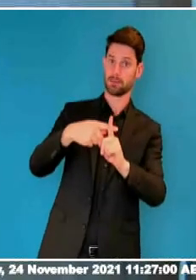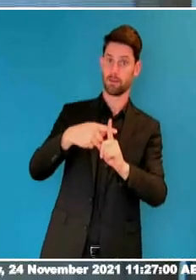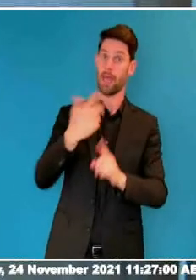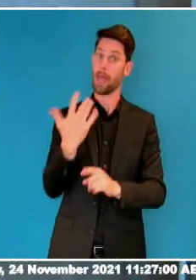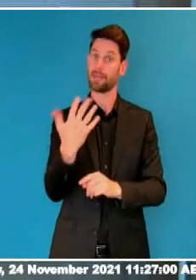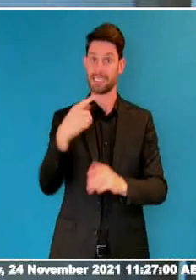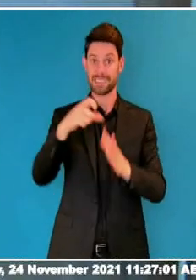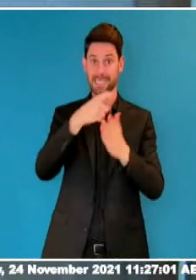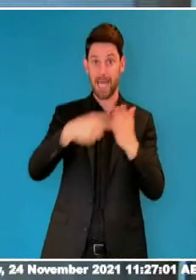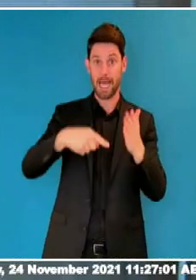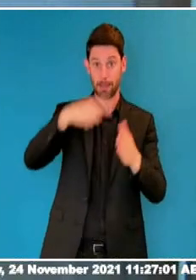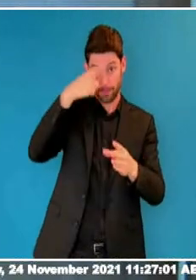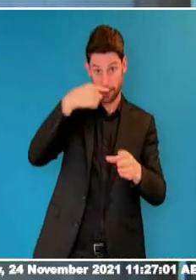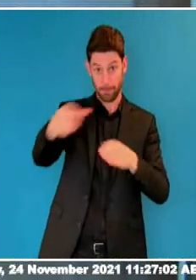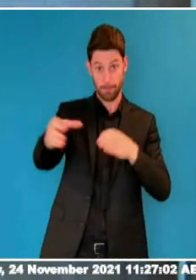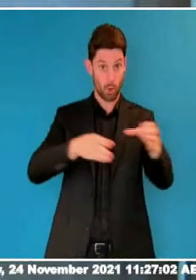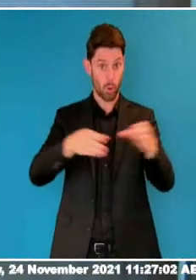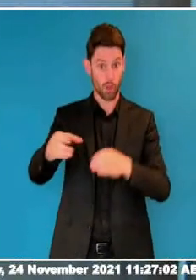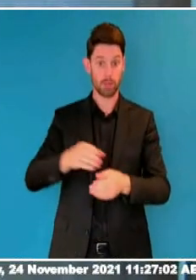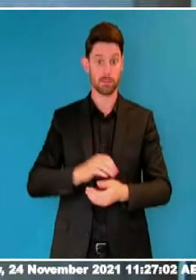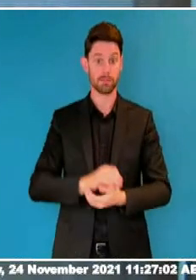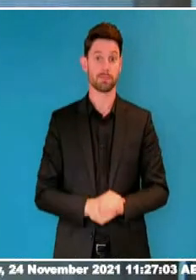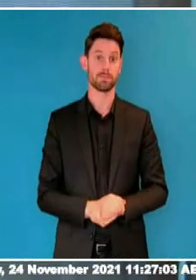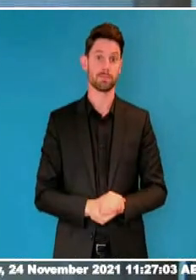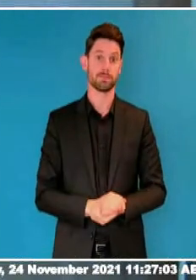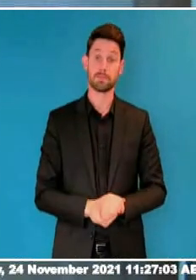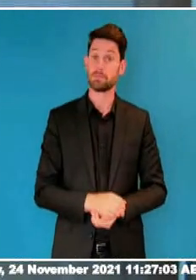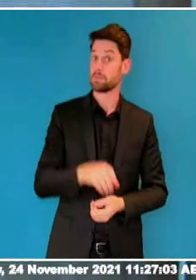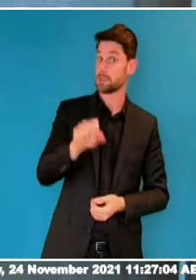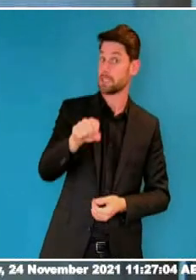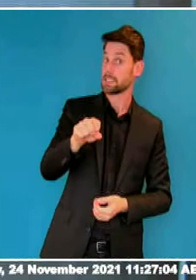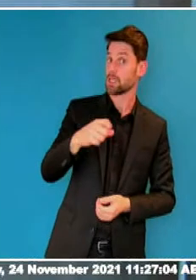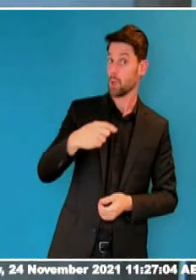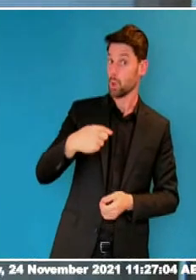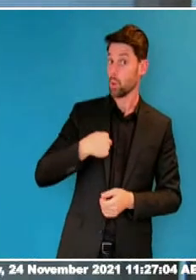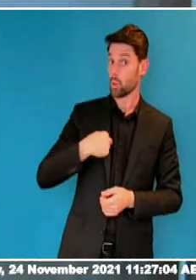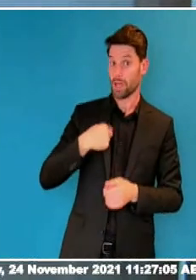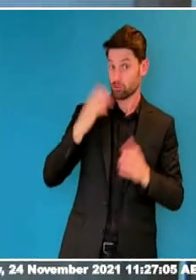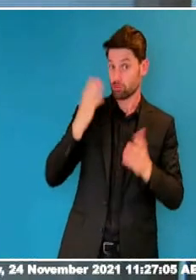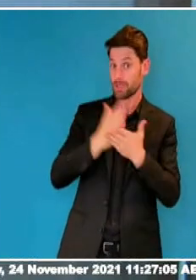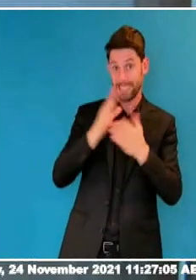Yes, and we will consider it, but we are quite keen to make sure that we can